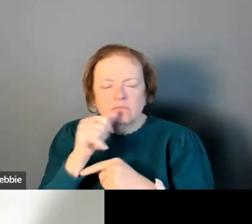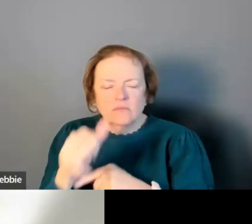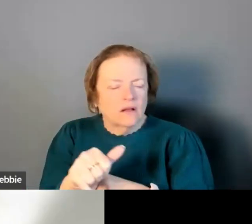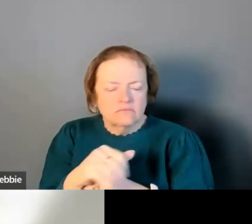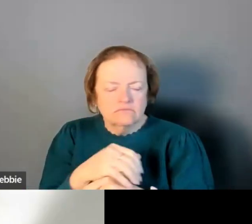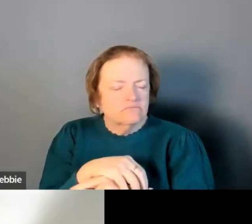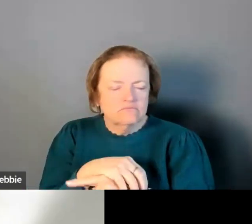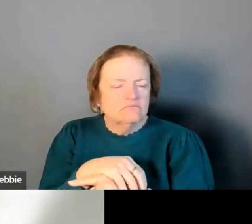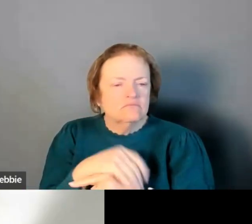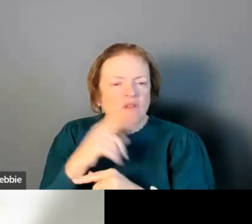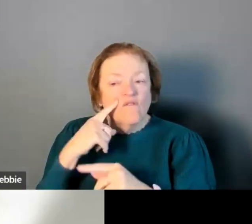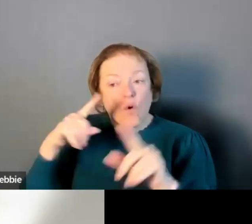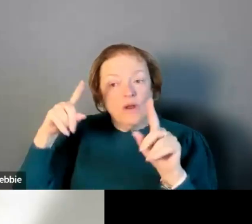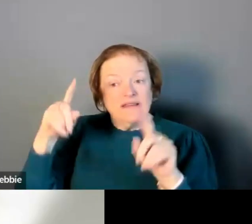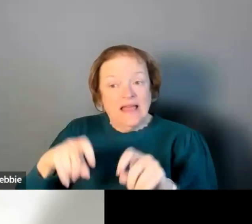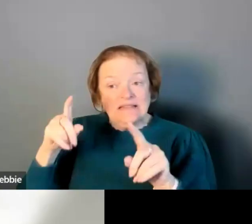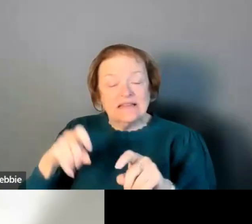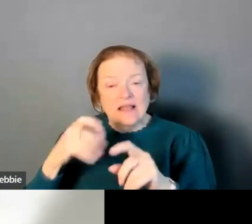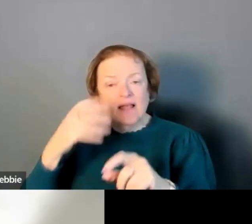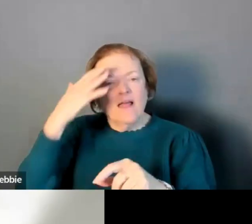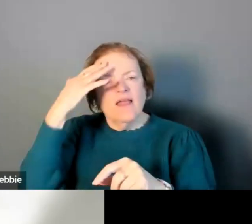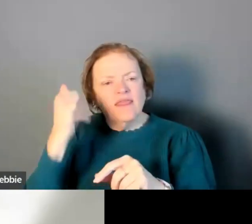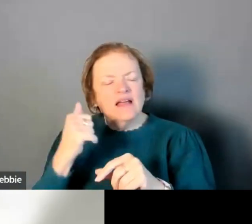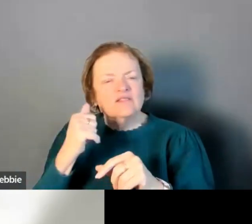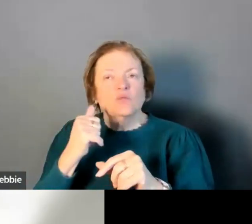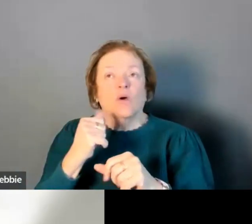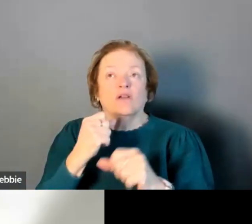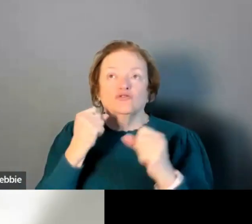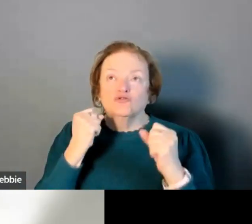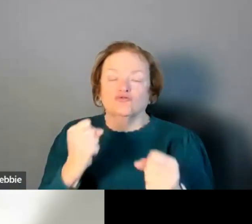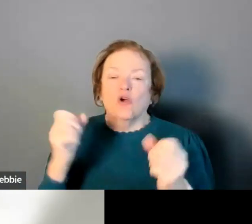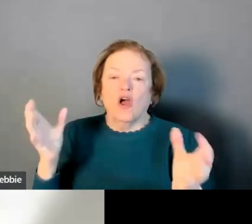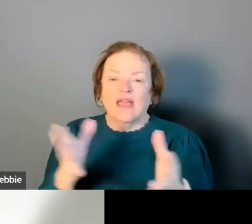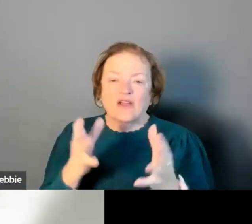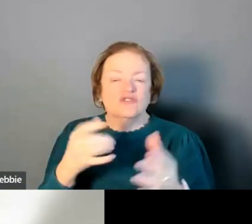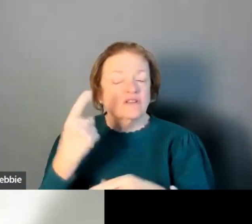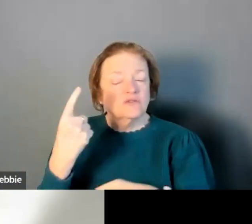for testing. So that is why we highly encourage I have a student at one of my schools who was